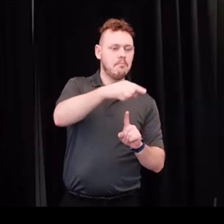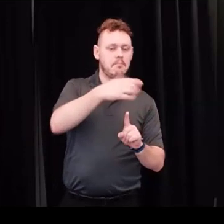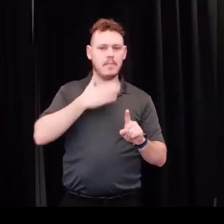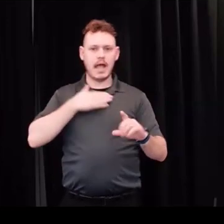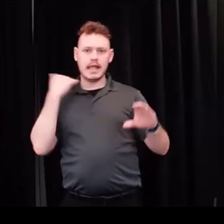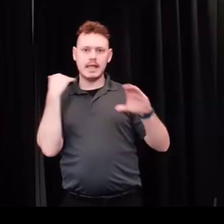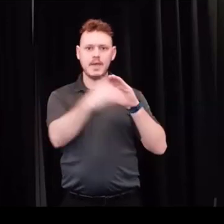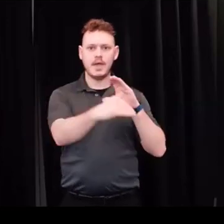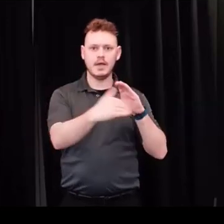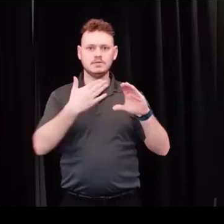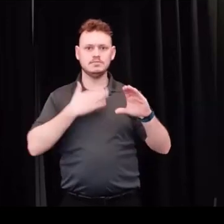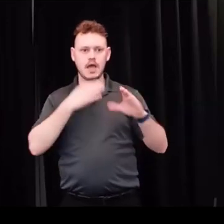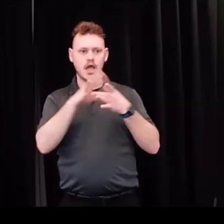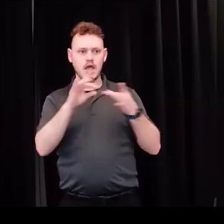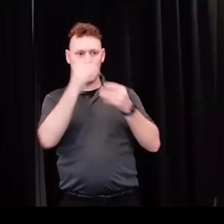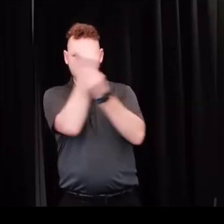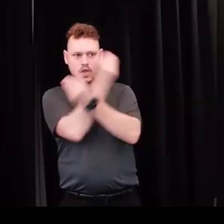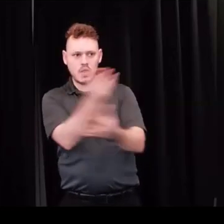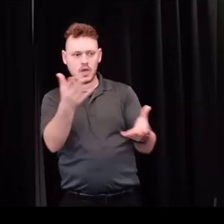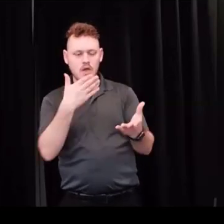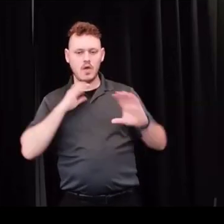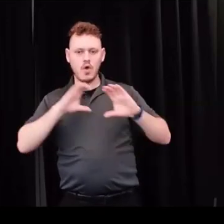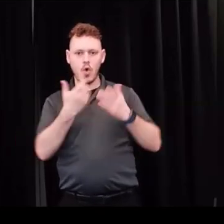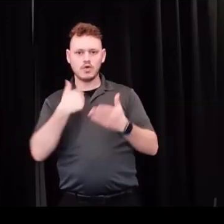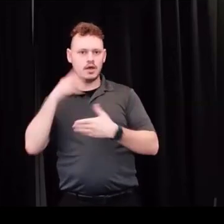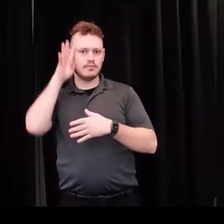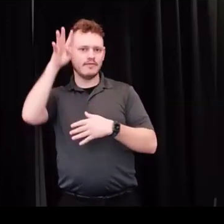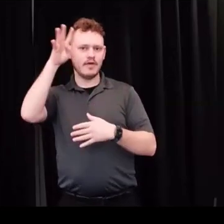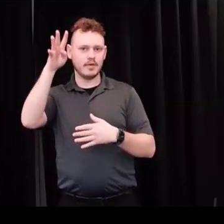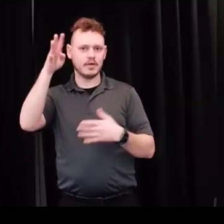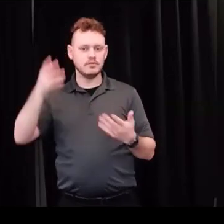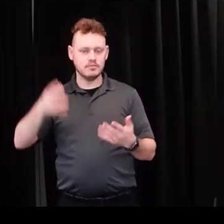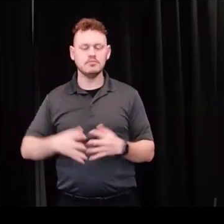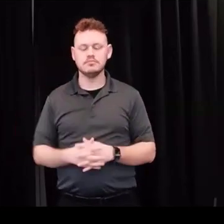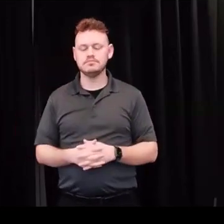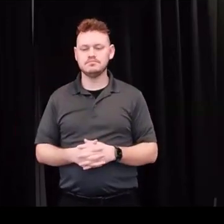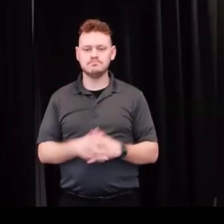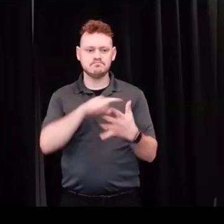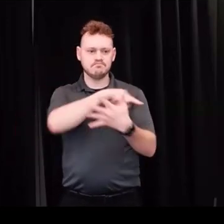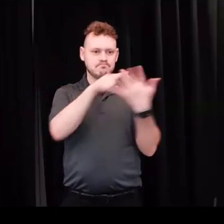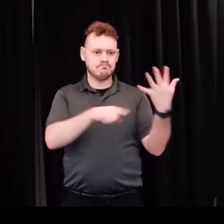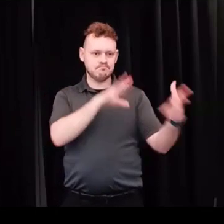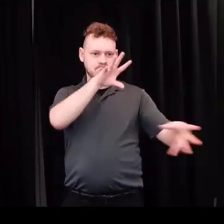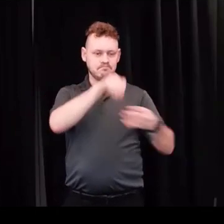putting out, or the courses they're developing. So we took those things, did needs, wants, and pain